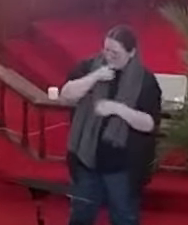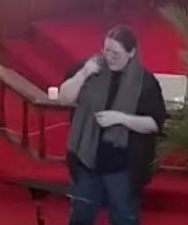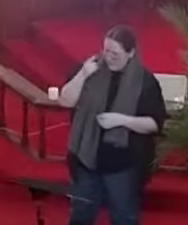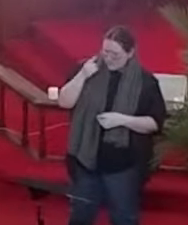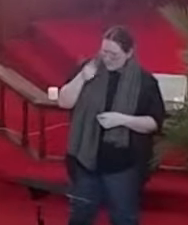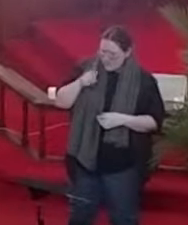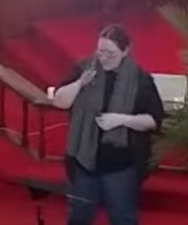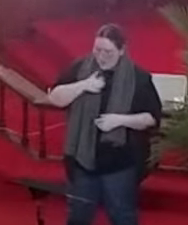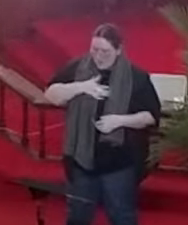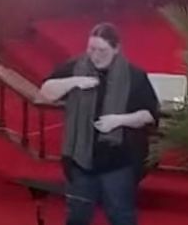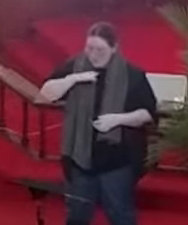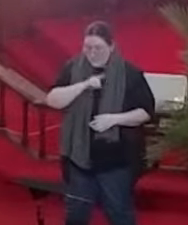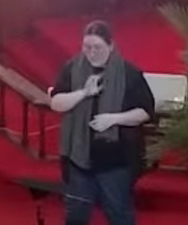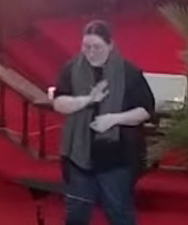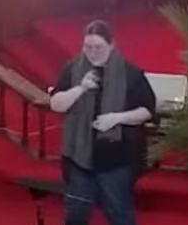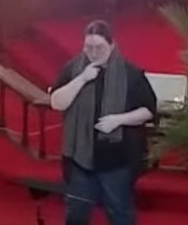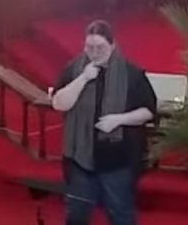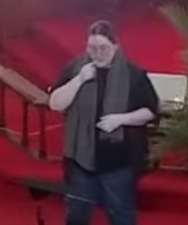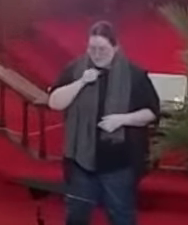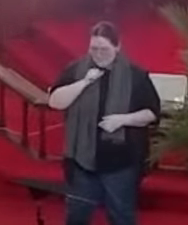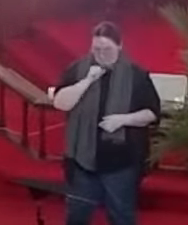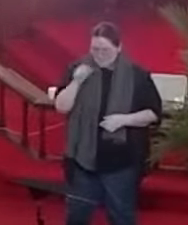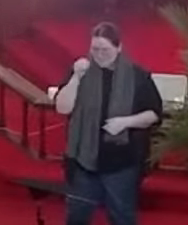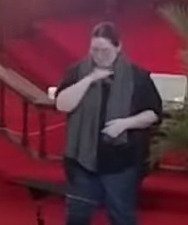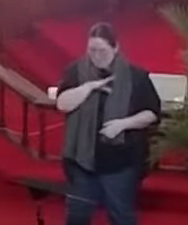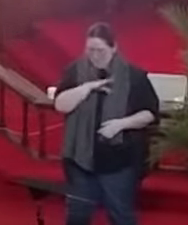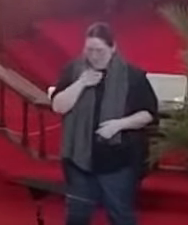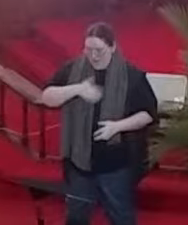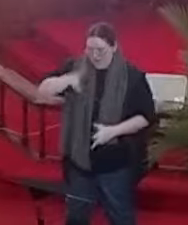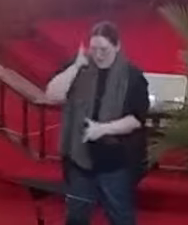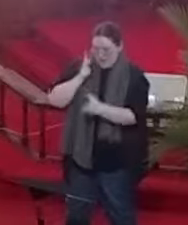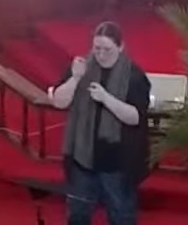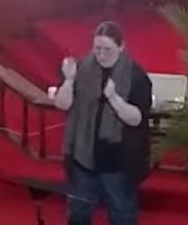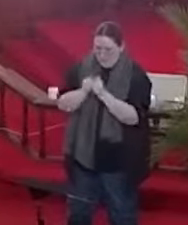My brother's eyes don't lie. I heard with my heart